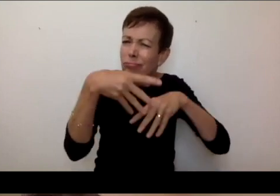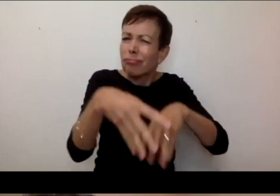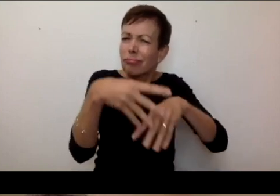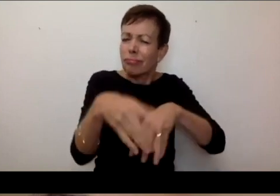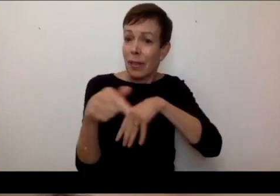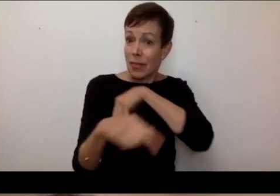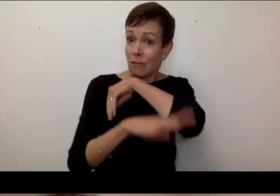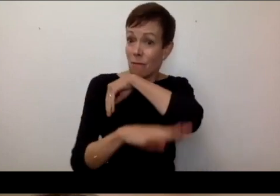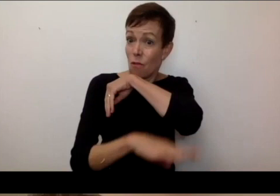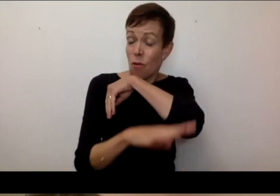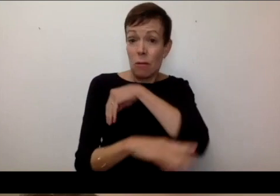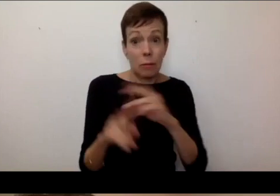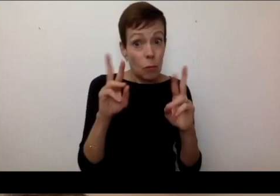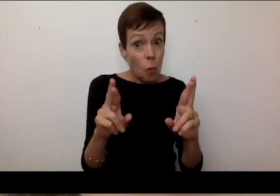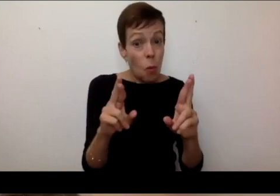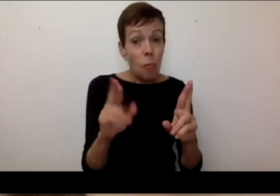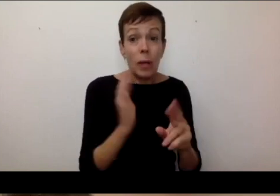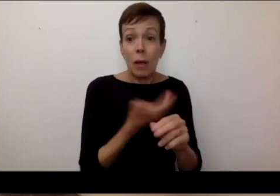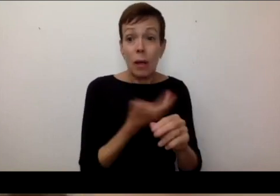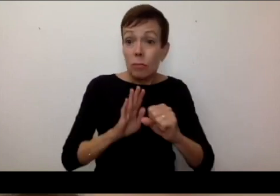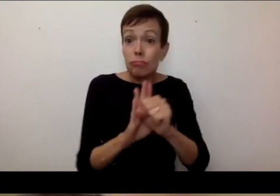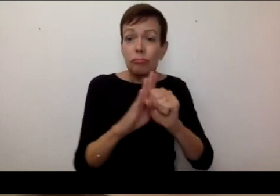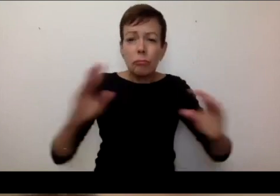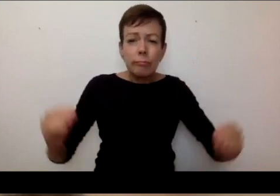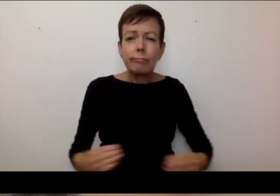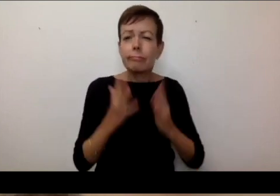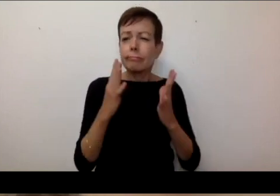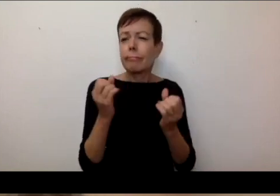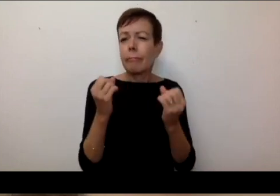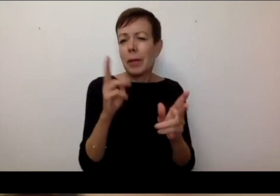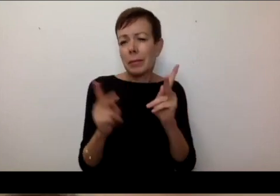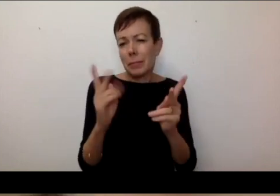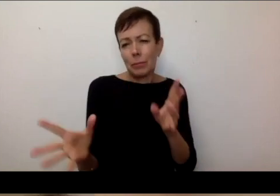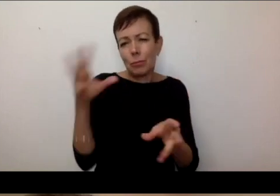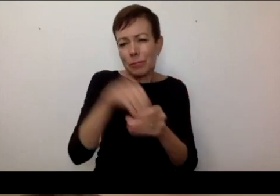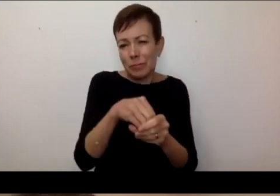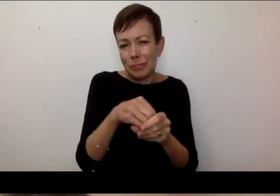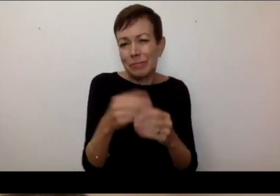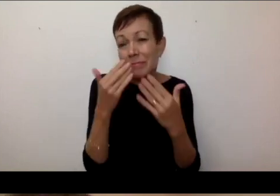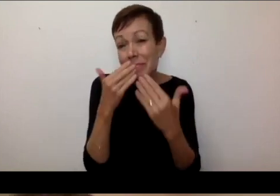efforts will inspire many more to join thank you you can follow me at